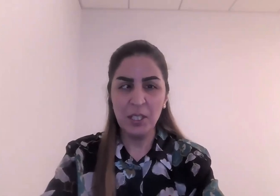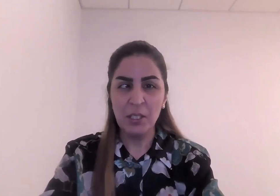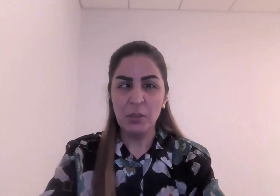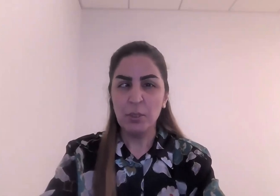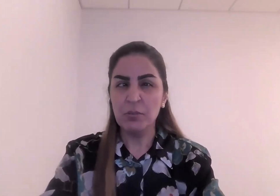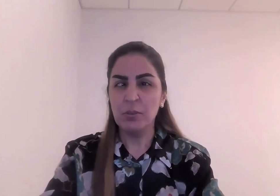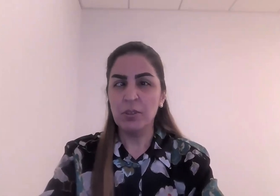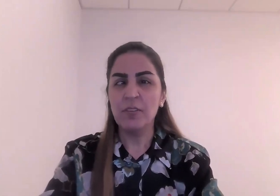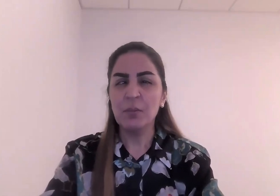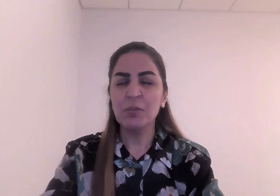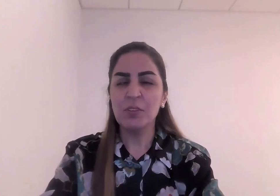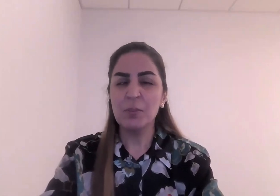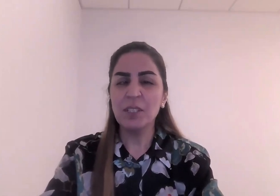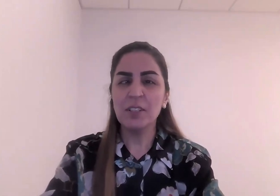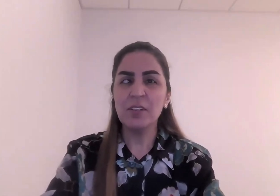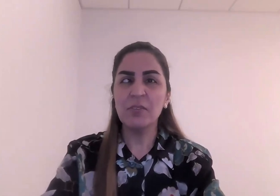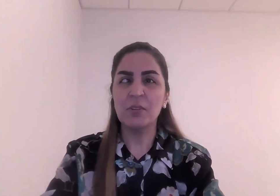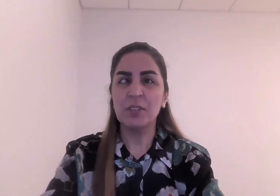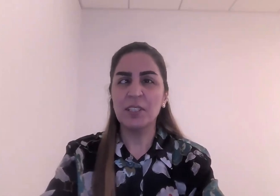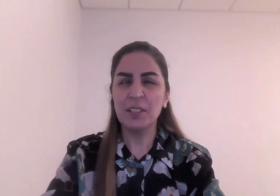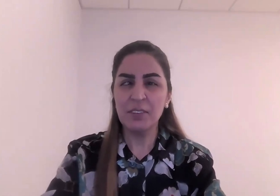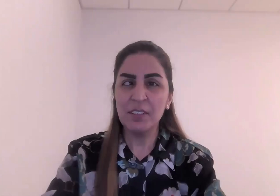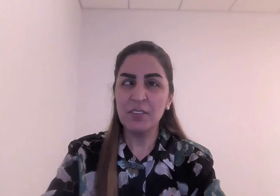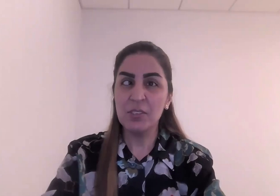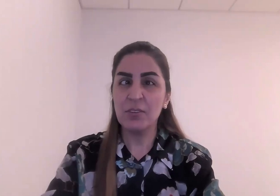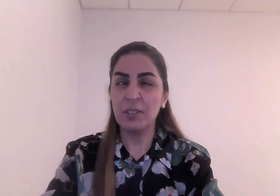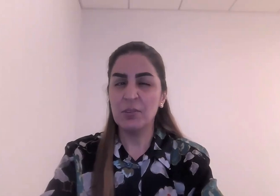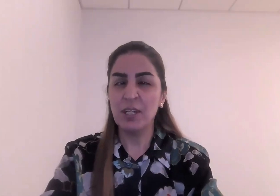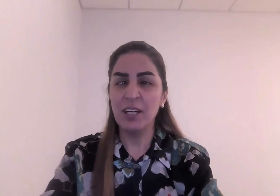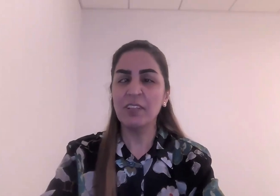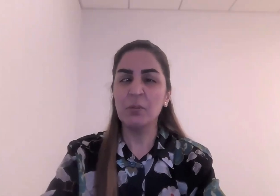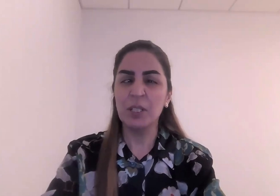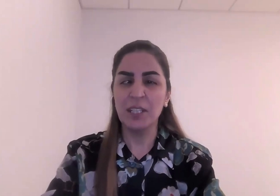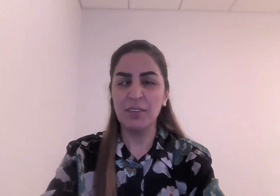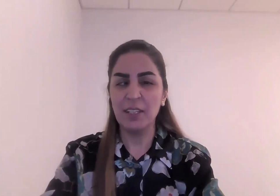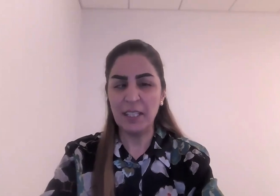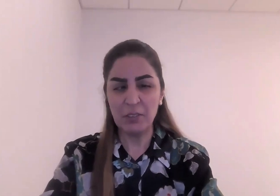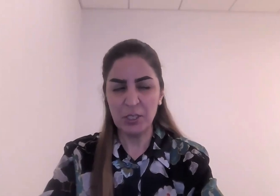for technical reasons, we're just going to have American Sign Language interpretation. I